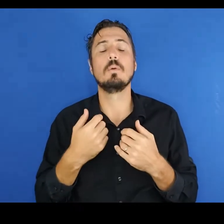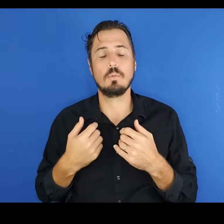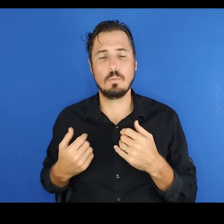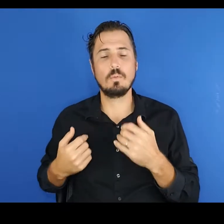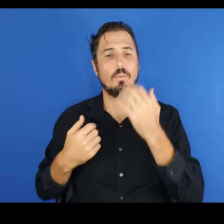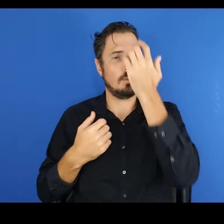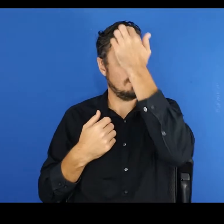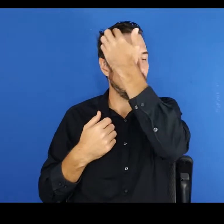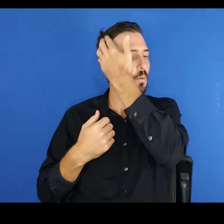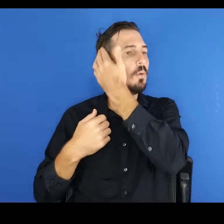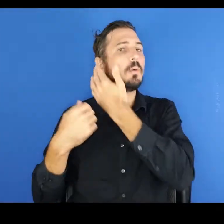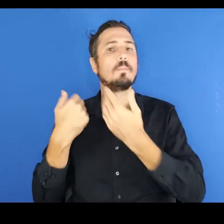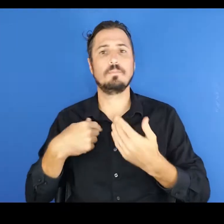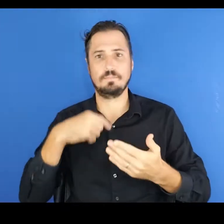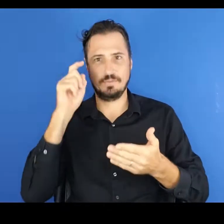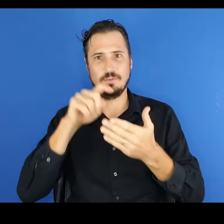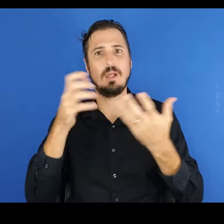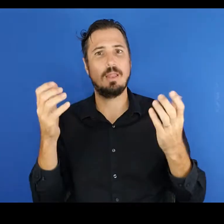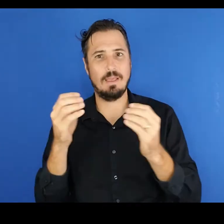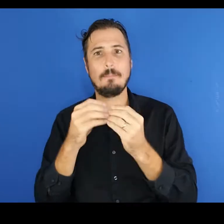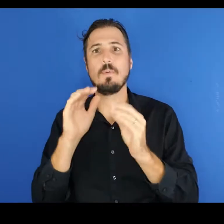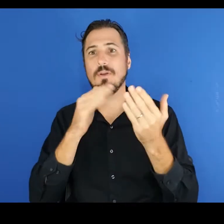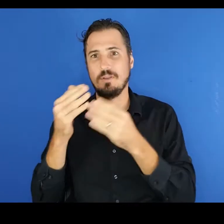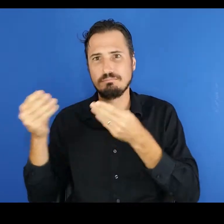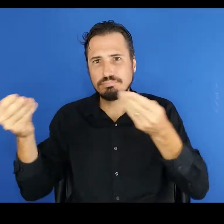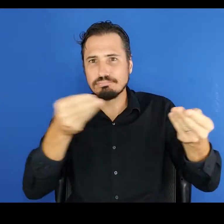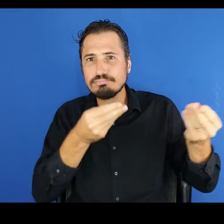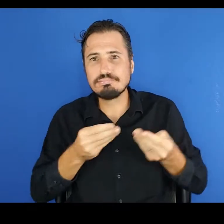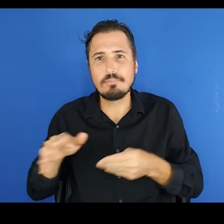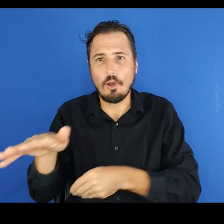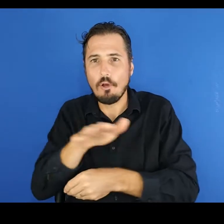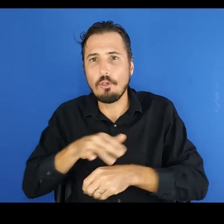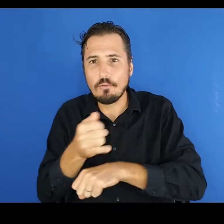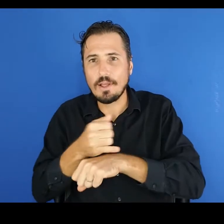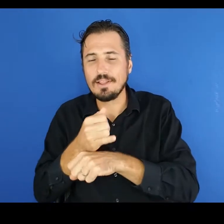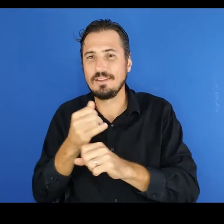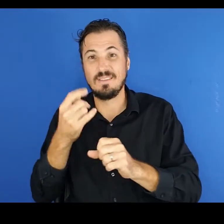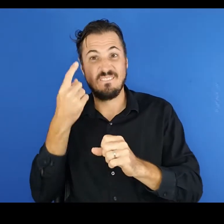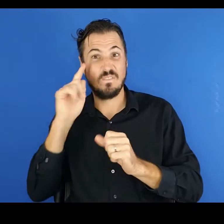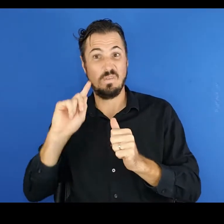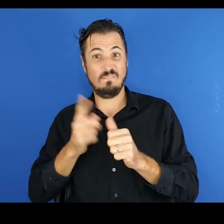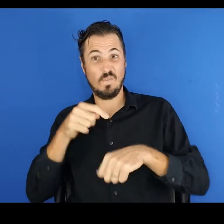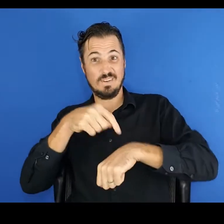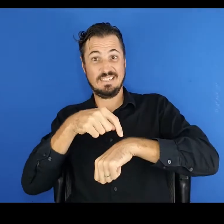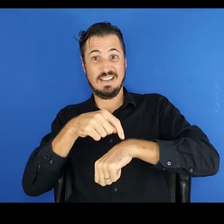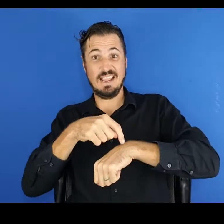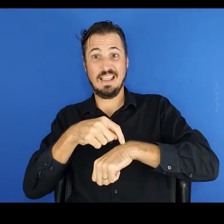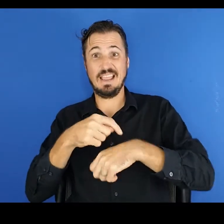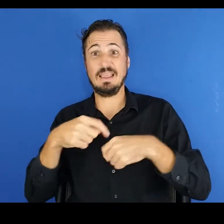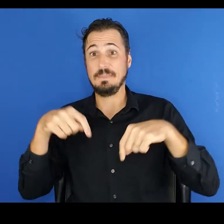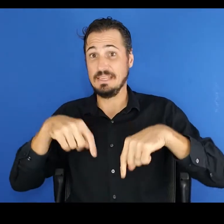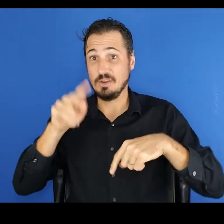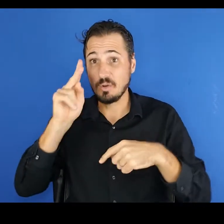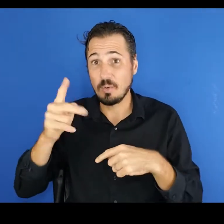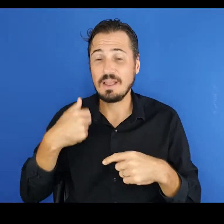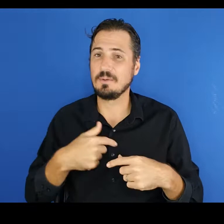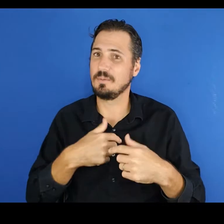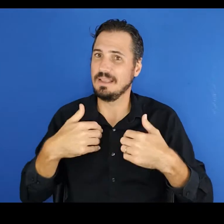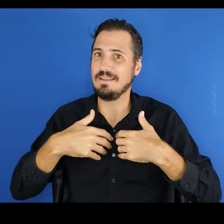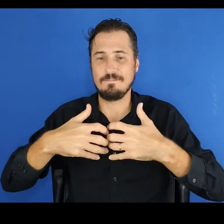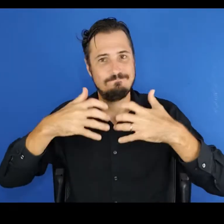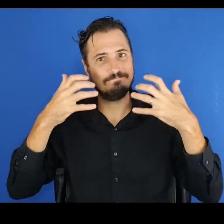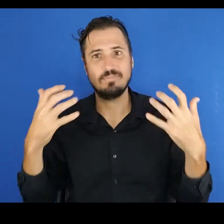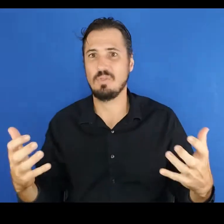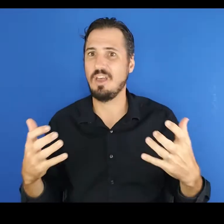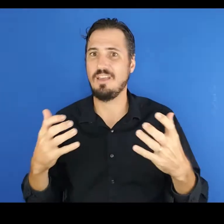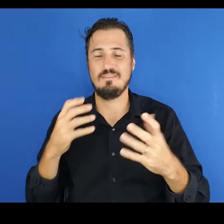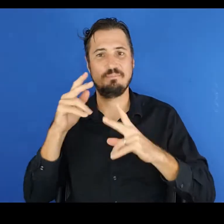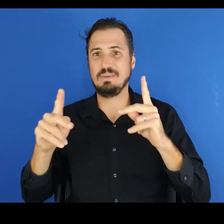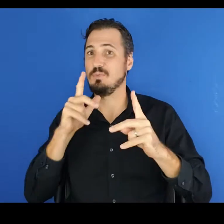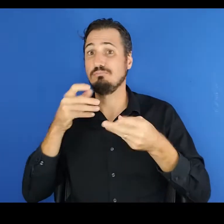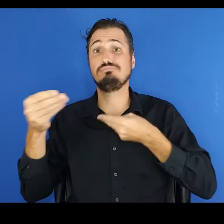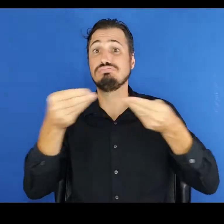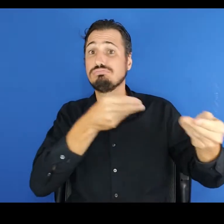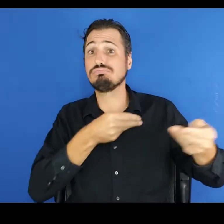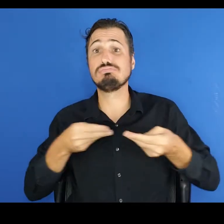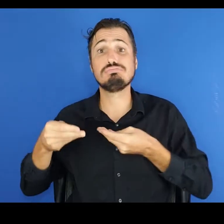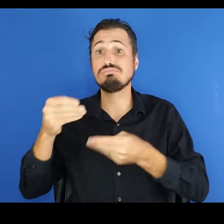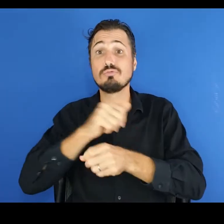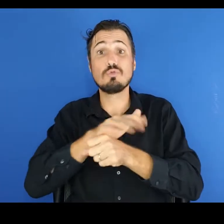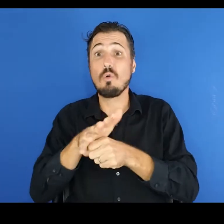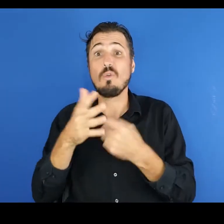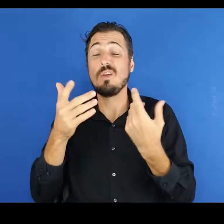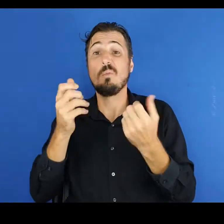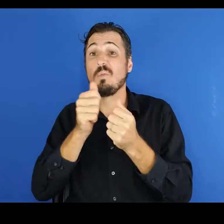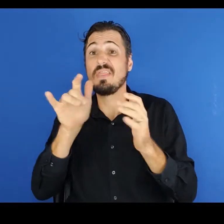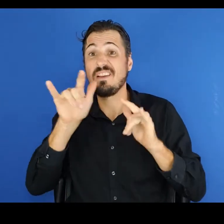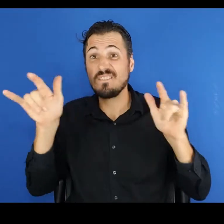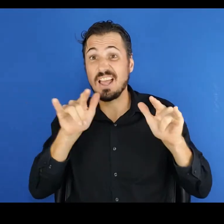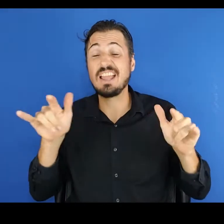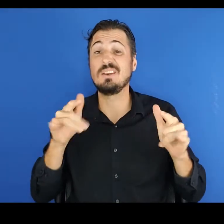observing unrelated community-acquired infections islandwide. This indicates that for the first time, we have extensive and sustained community transmission on our island